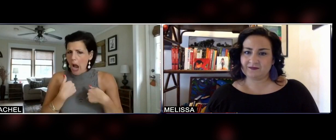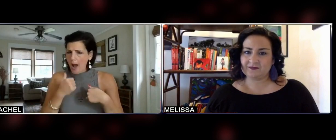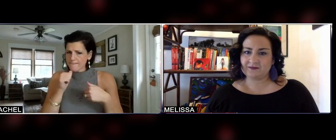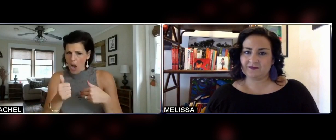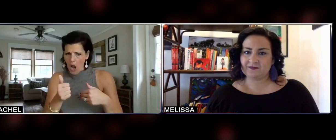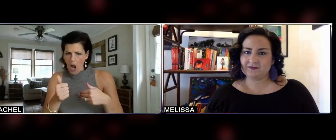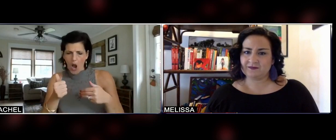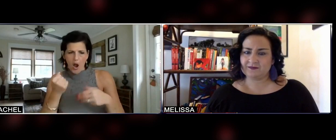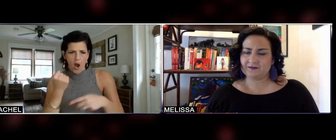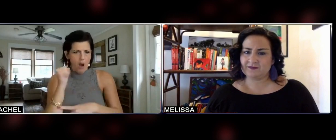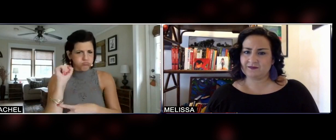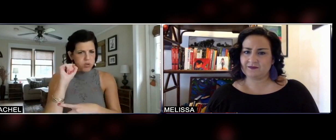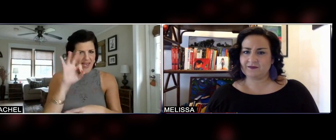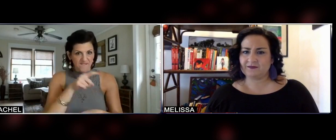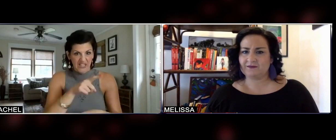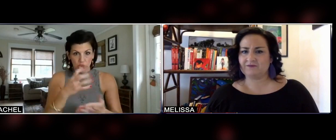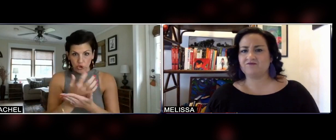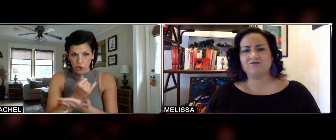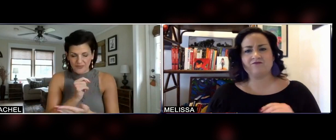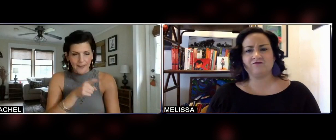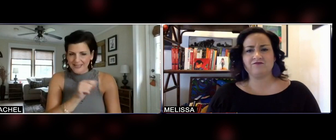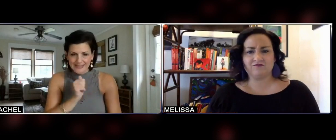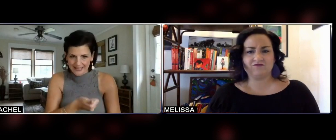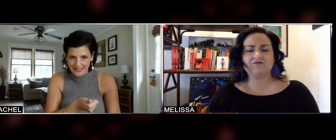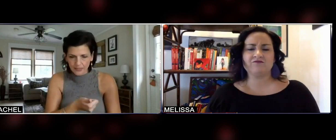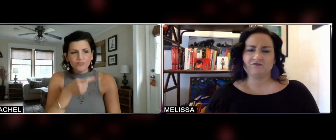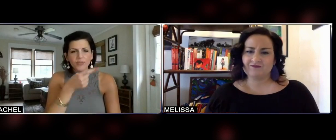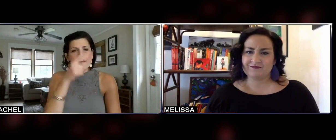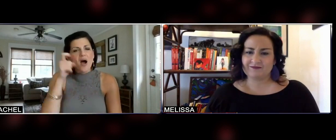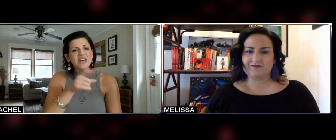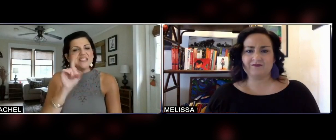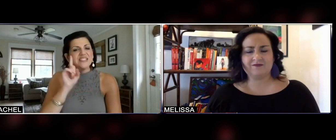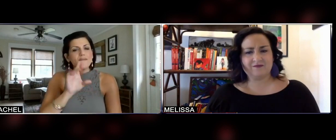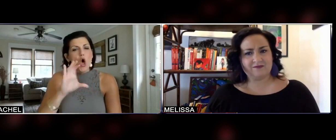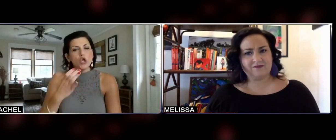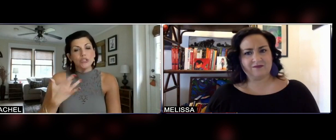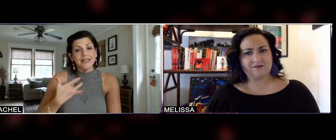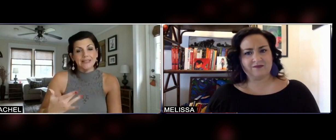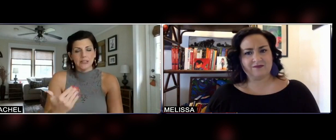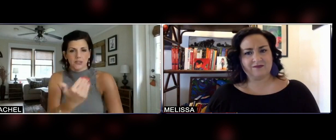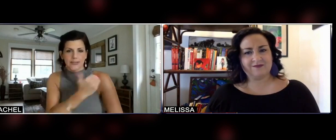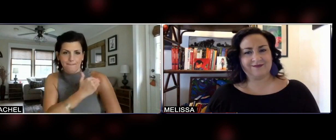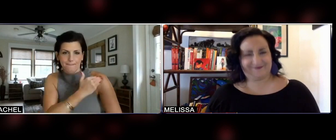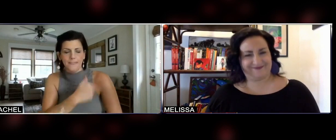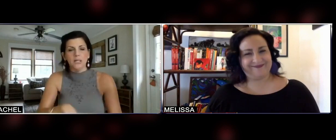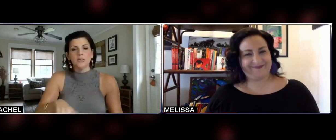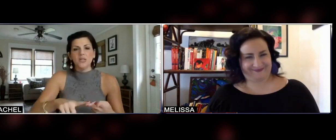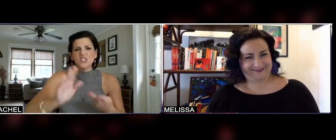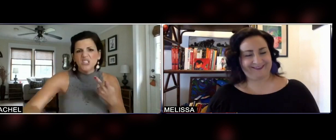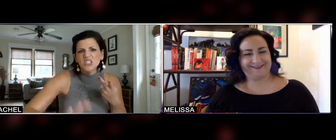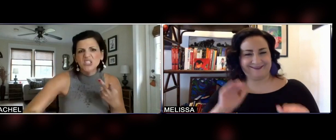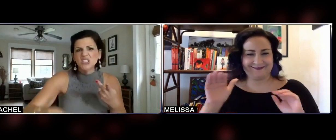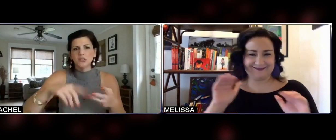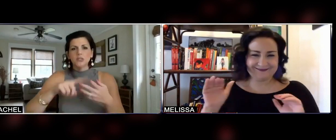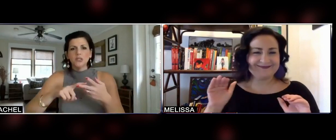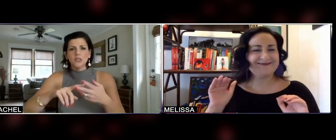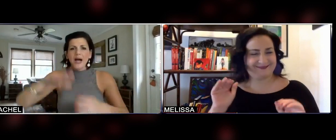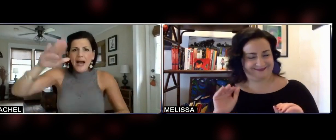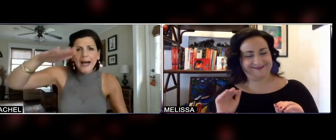I'm not... against the idea if he does need it. I don't think he does. It's because of his deaf culture tendencies where he will tap on people's shoulders,